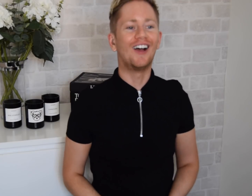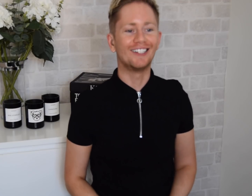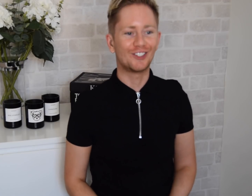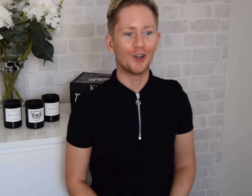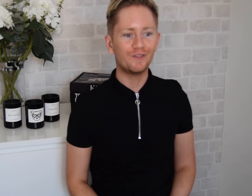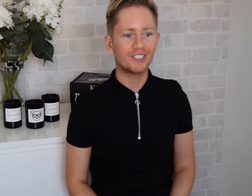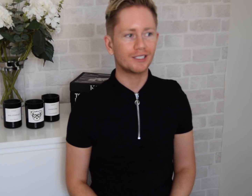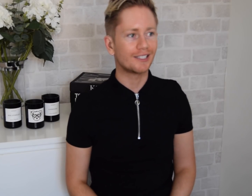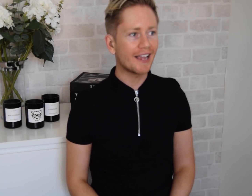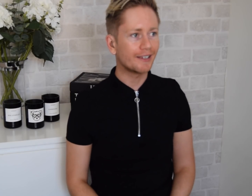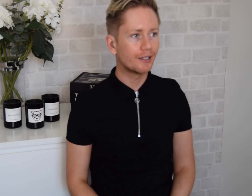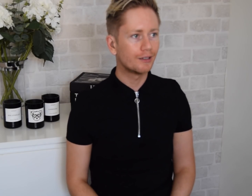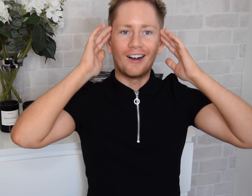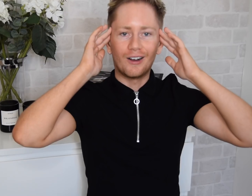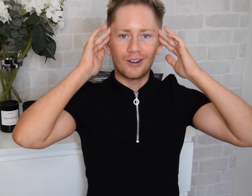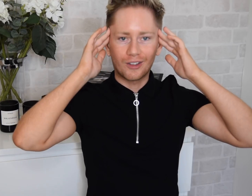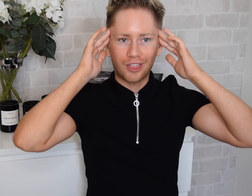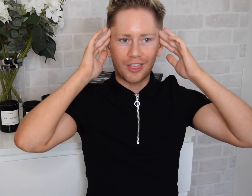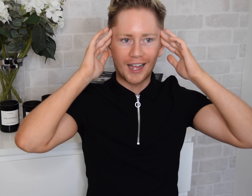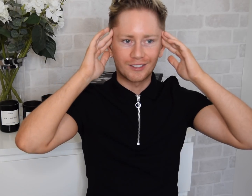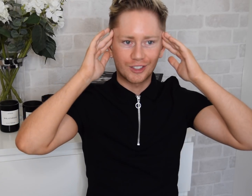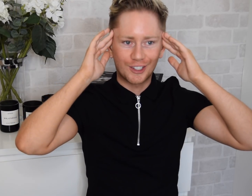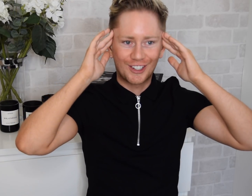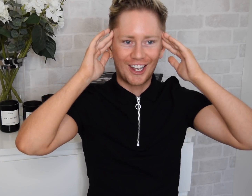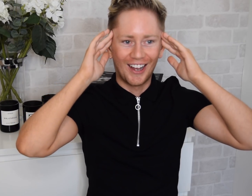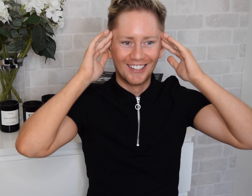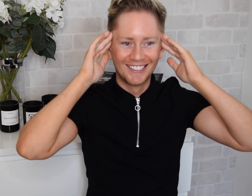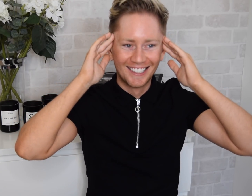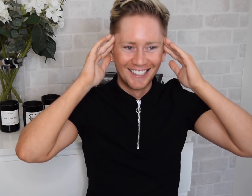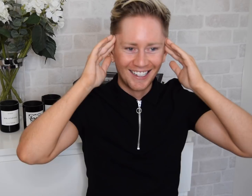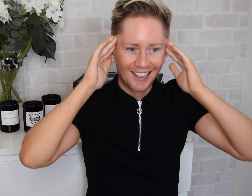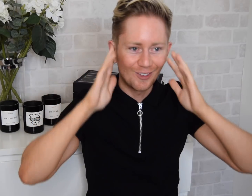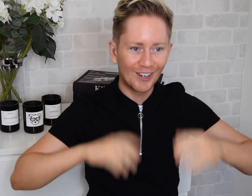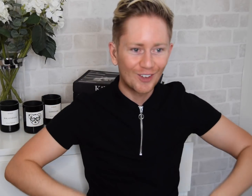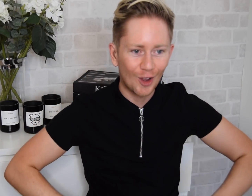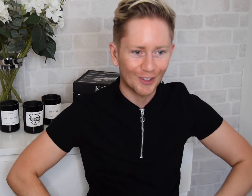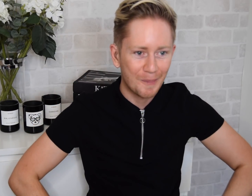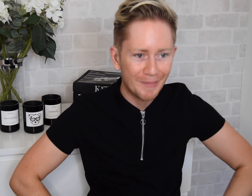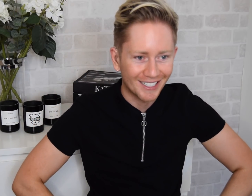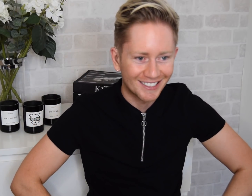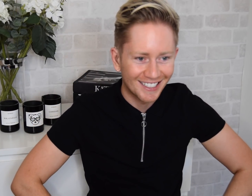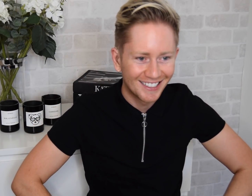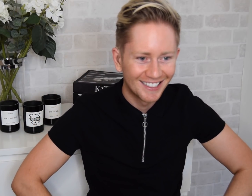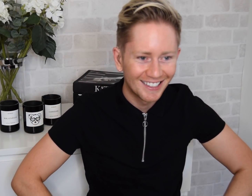For chuff's sake! Oh thank God We've got numbers...